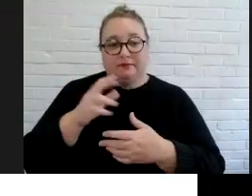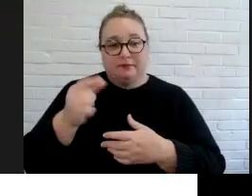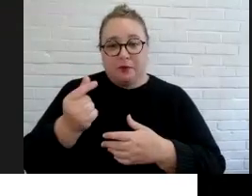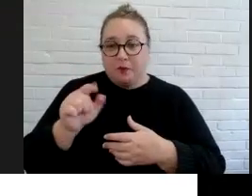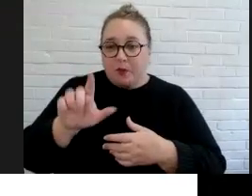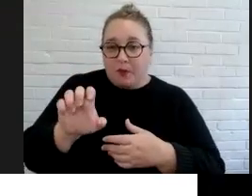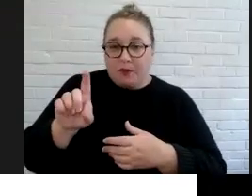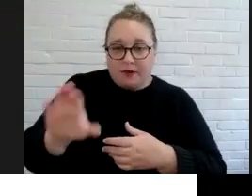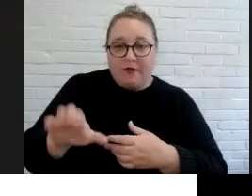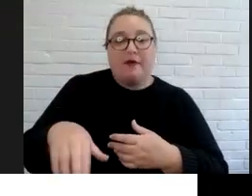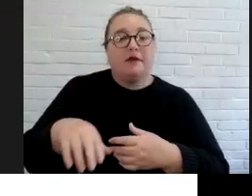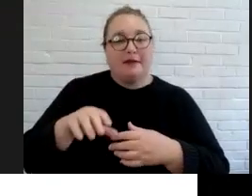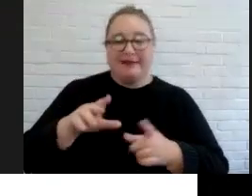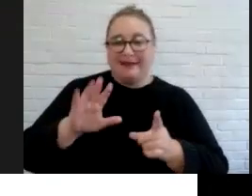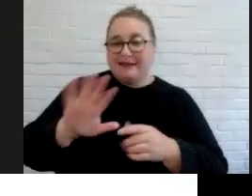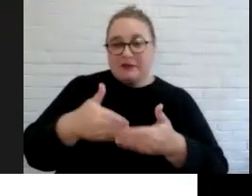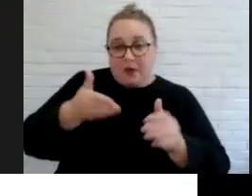But again, those resources are down there for you.